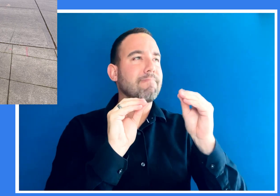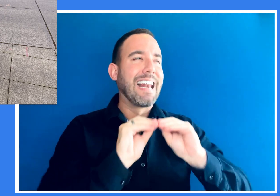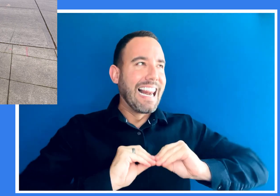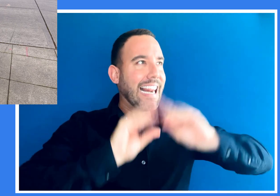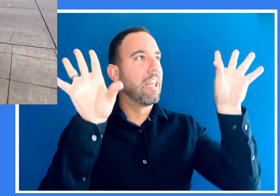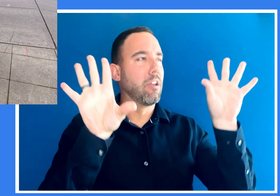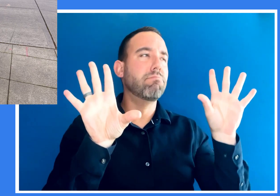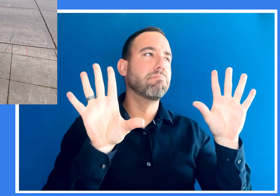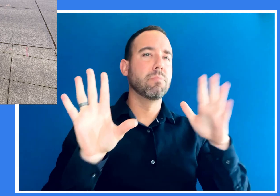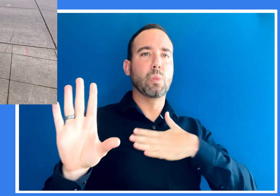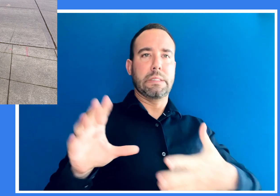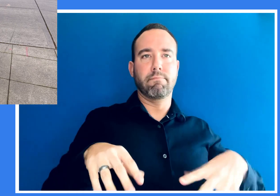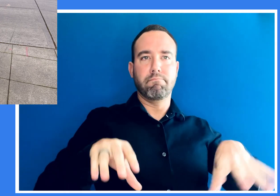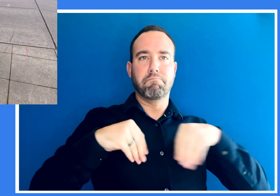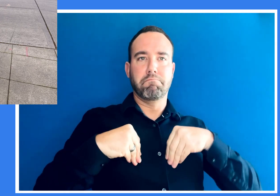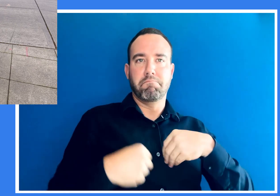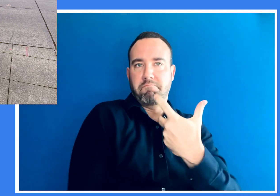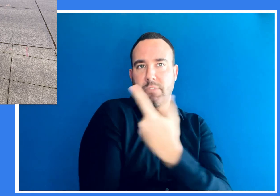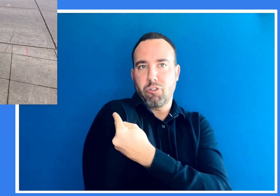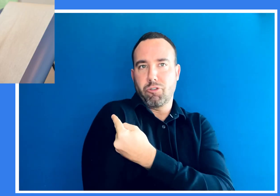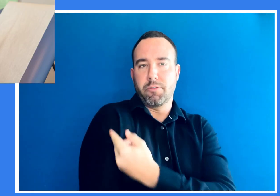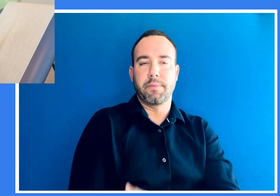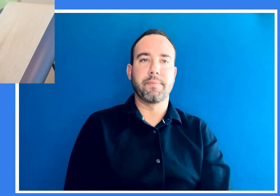and help break down barriers to getting vaccinated.